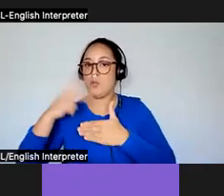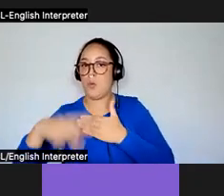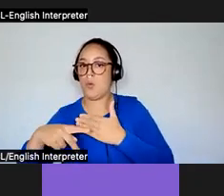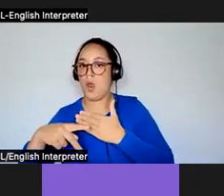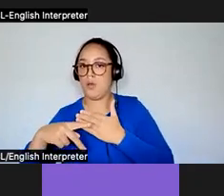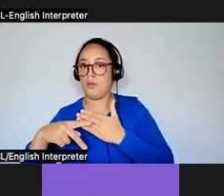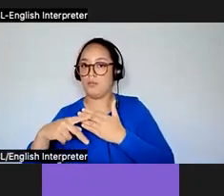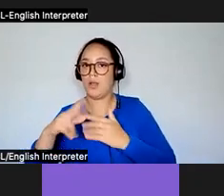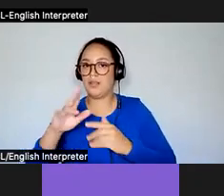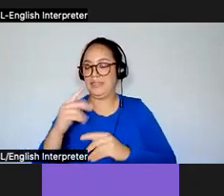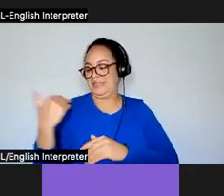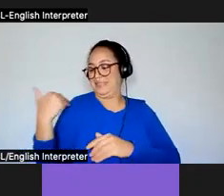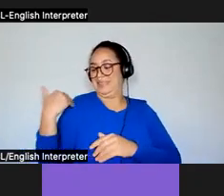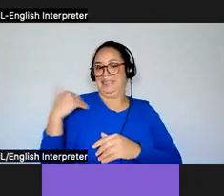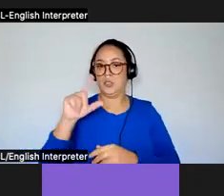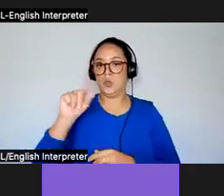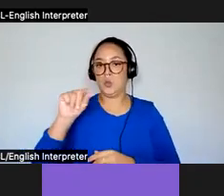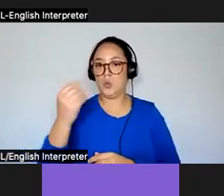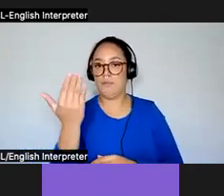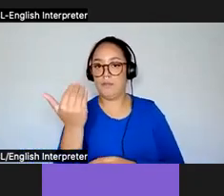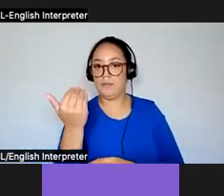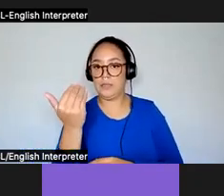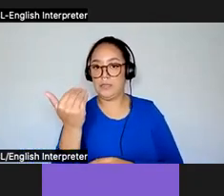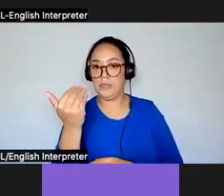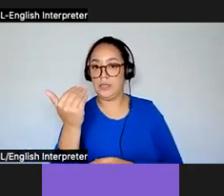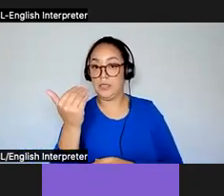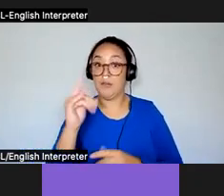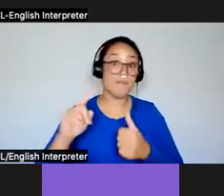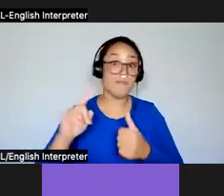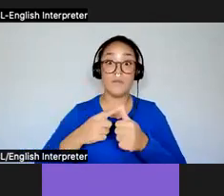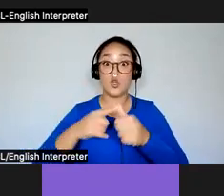And with the first season happening in 2016.